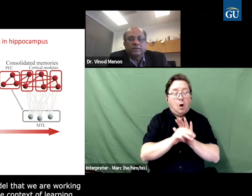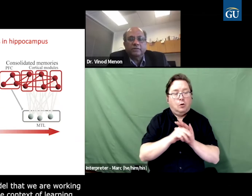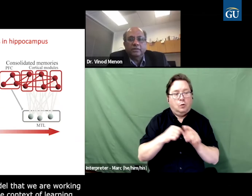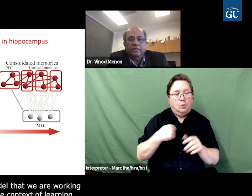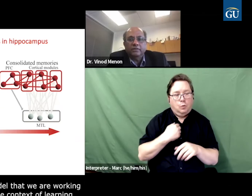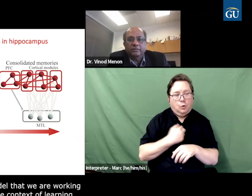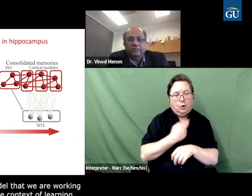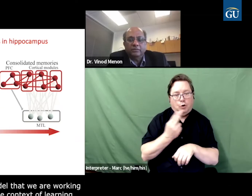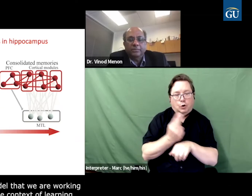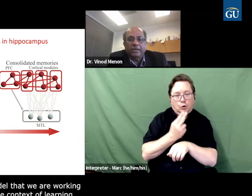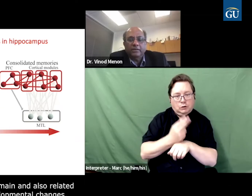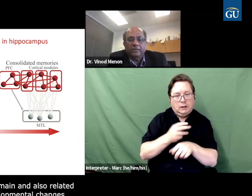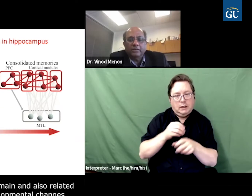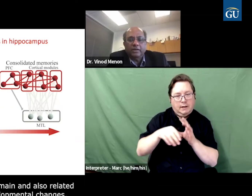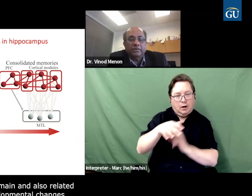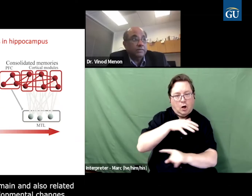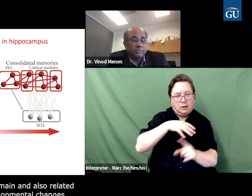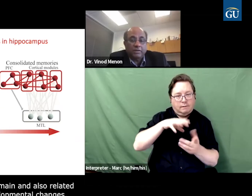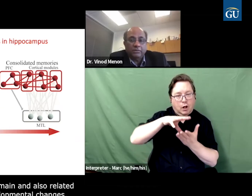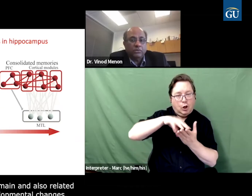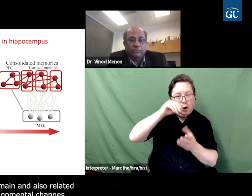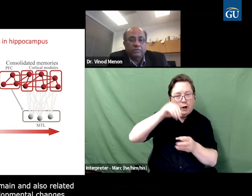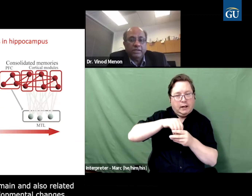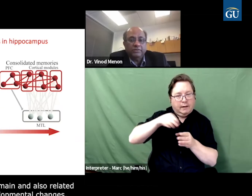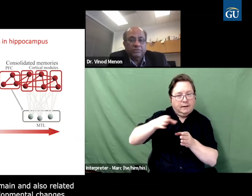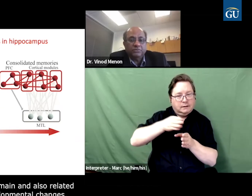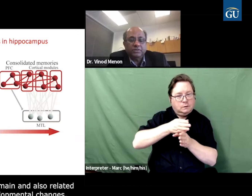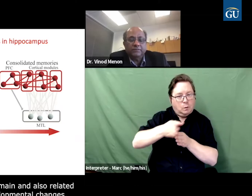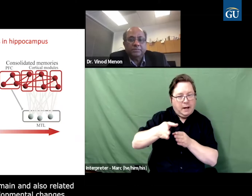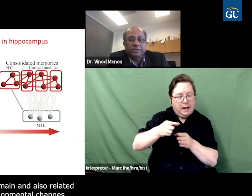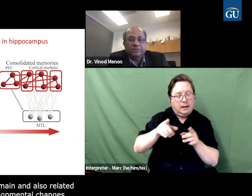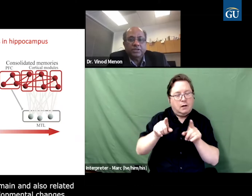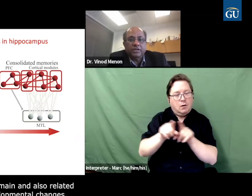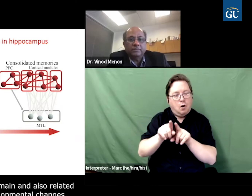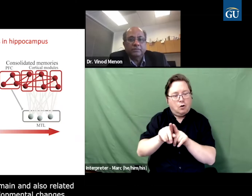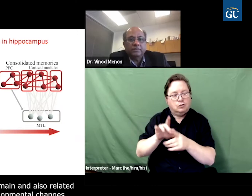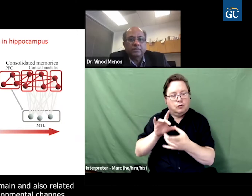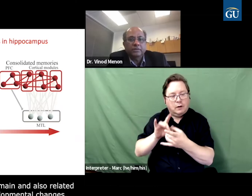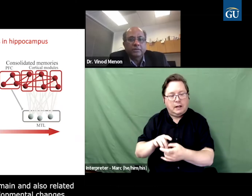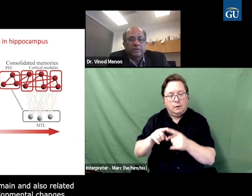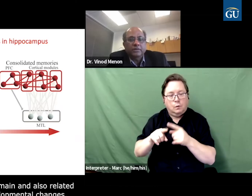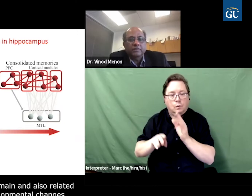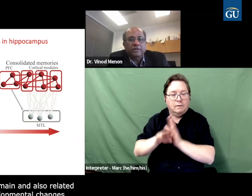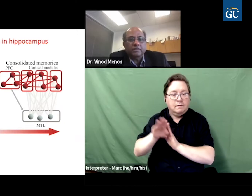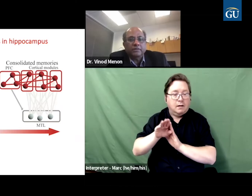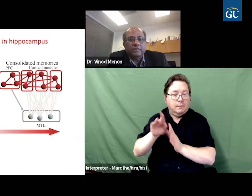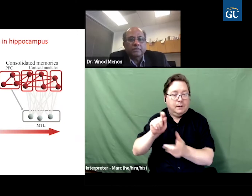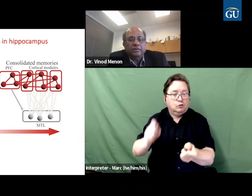context of learning in this domain and